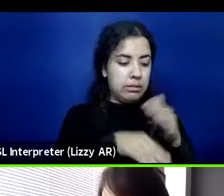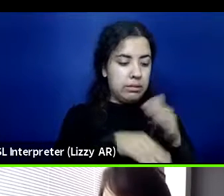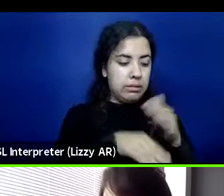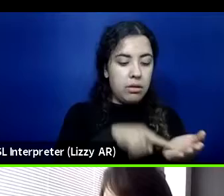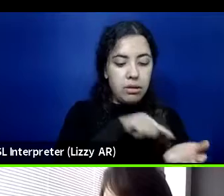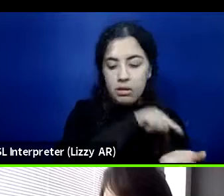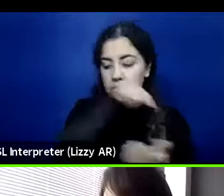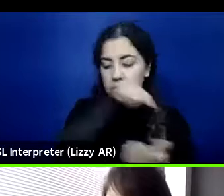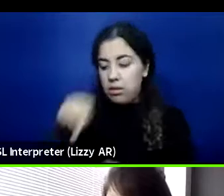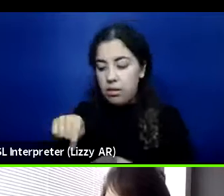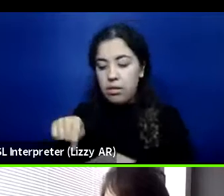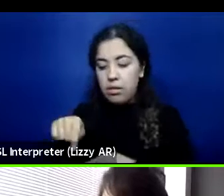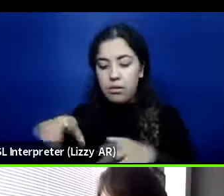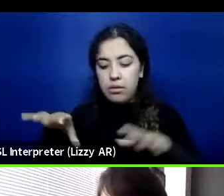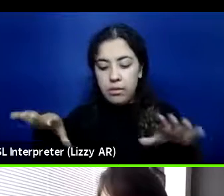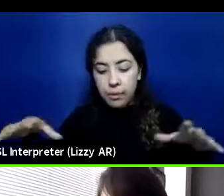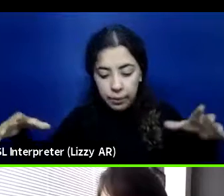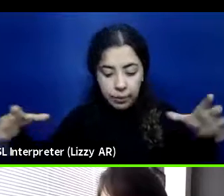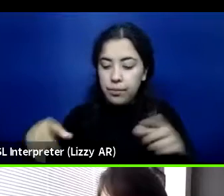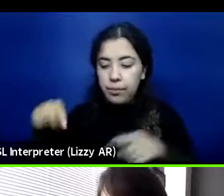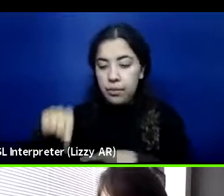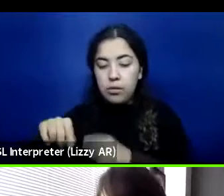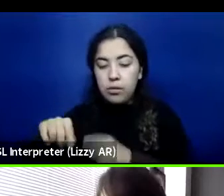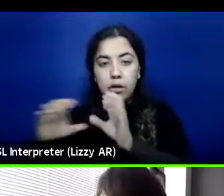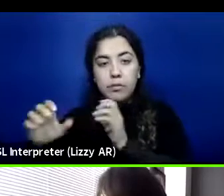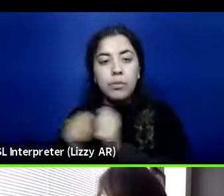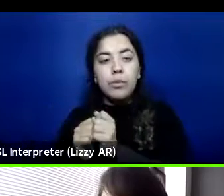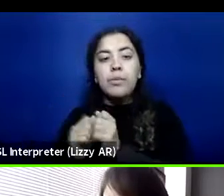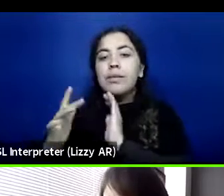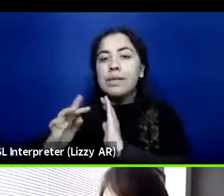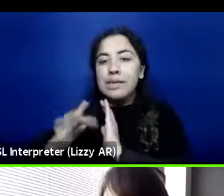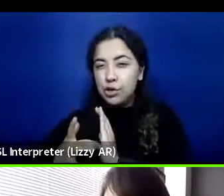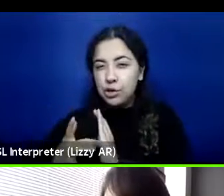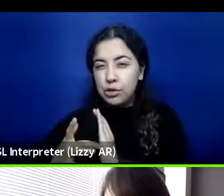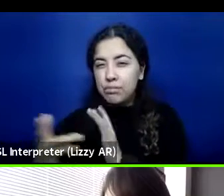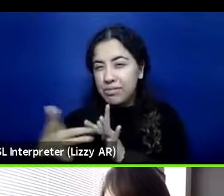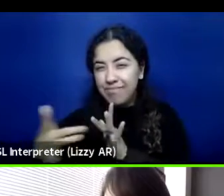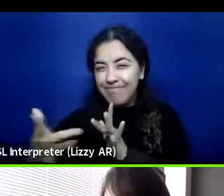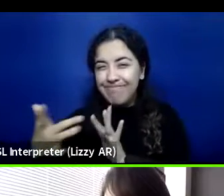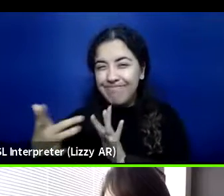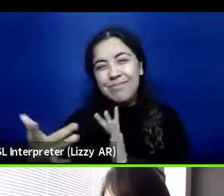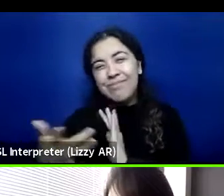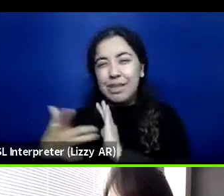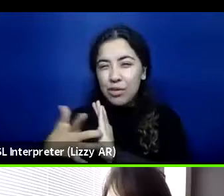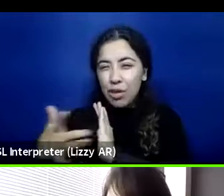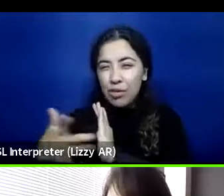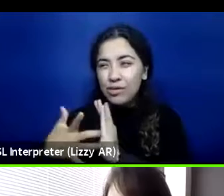We have to talk about connectivity in every neighbourhood, of which we don't reliably have that.